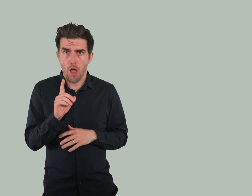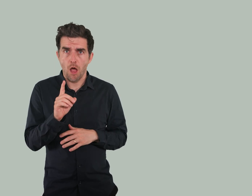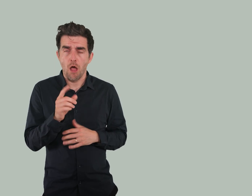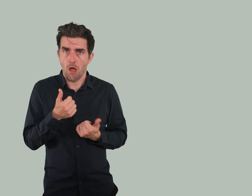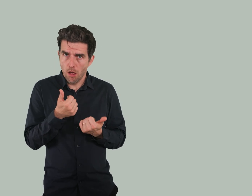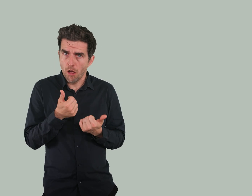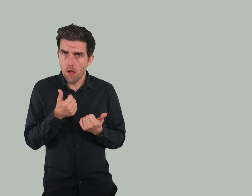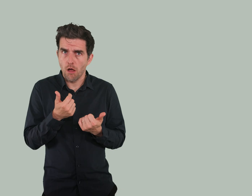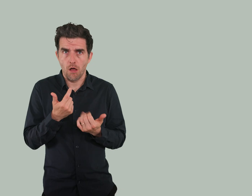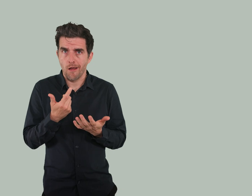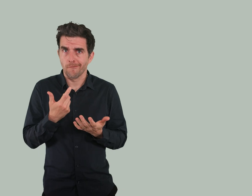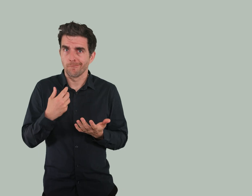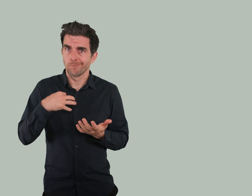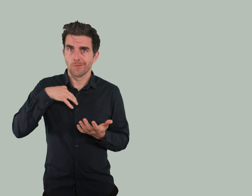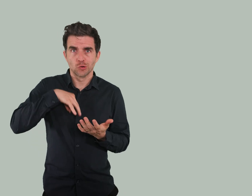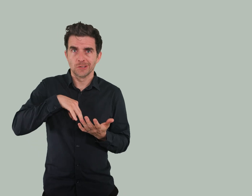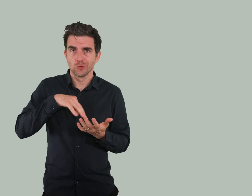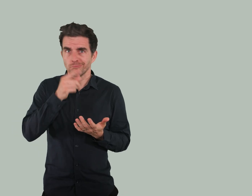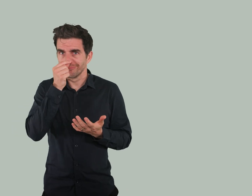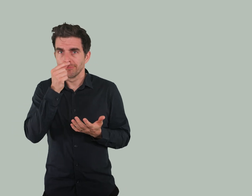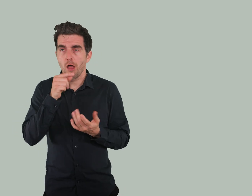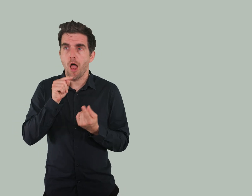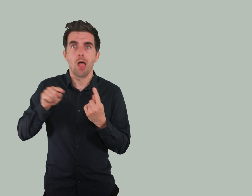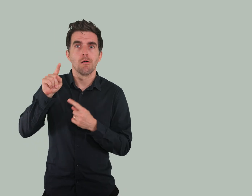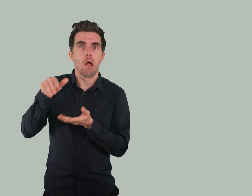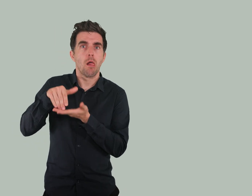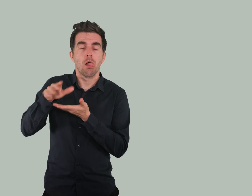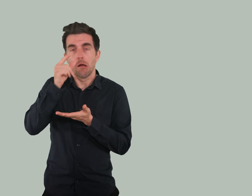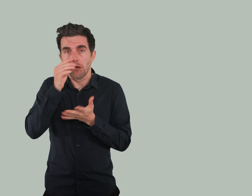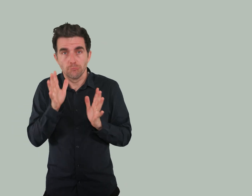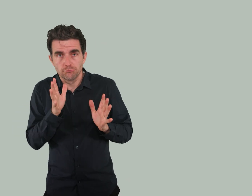They could reproduce advantage and shut outsiders out.